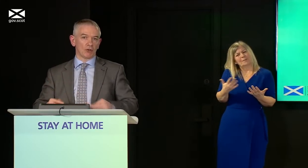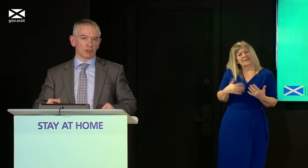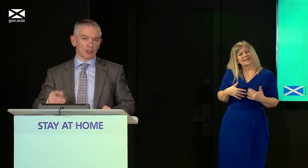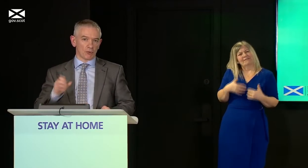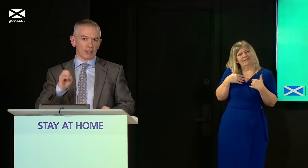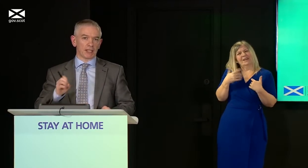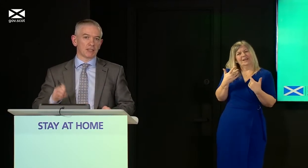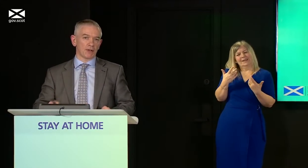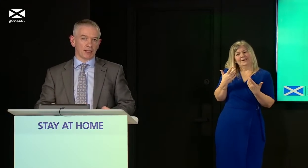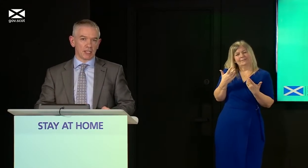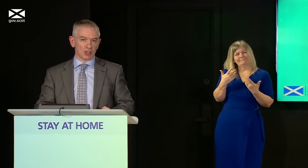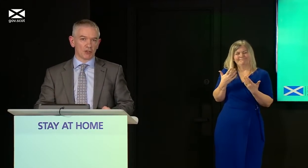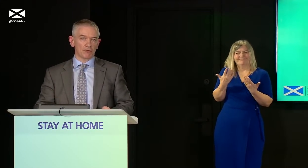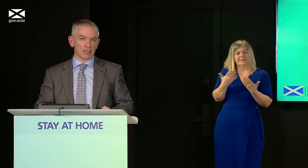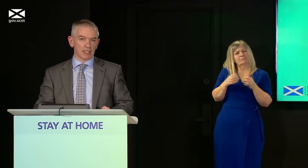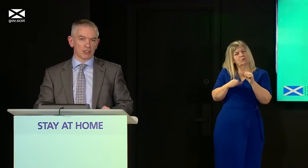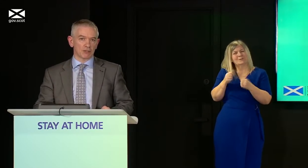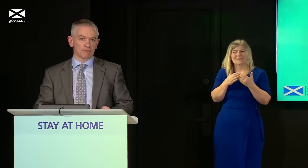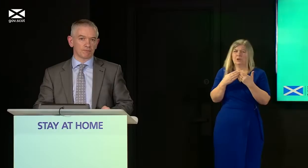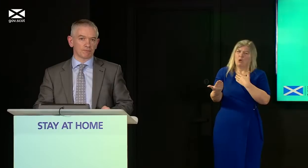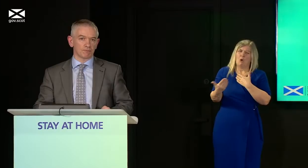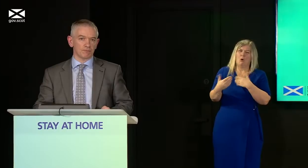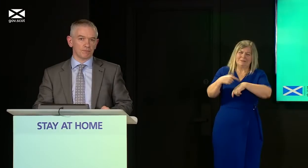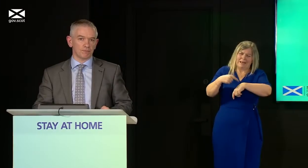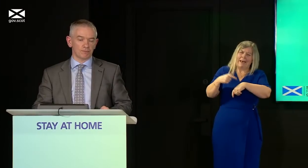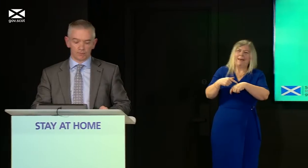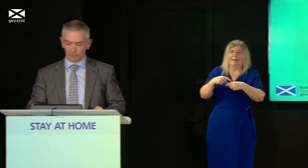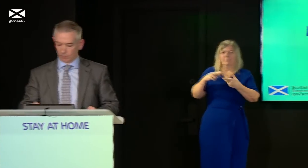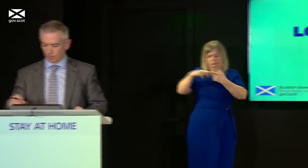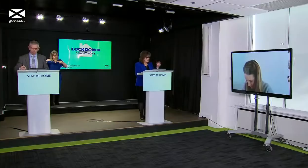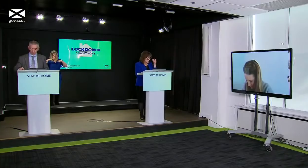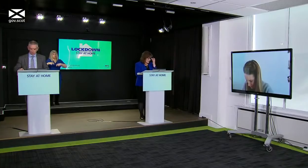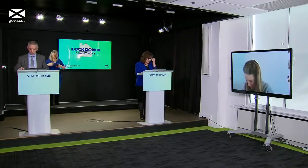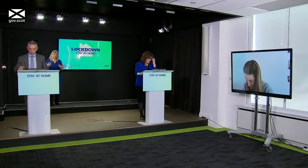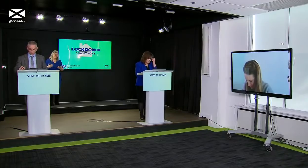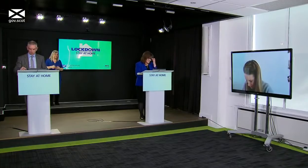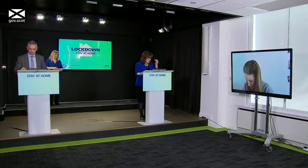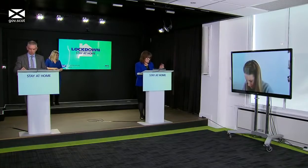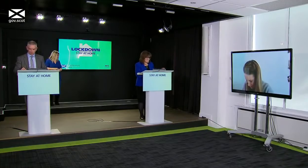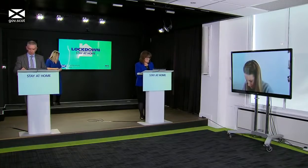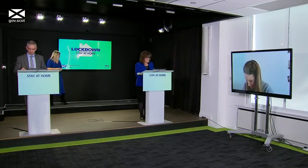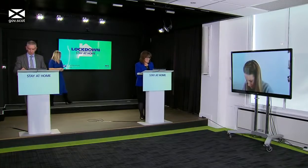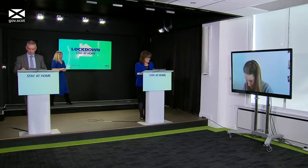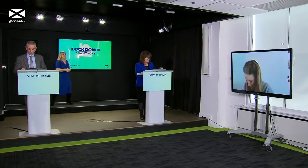in order that we identify these other variants thanks very much alister grant from the herald